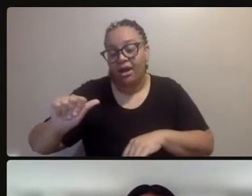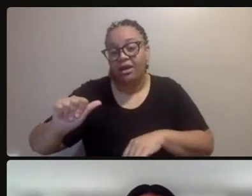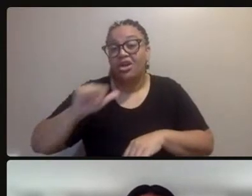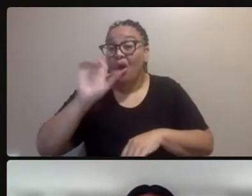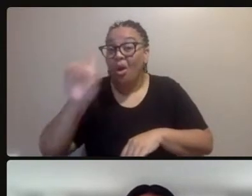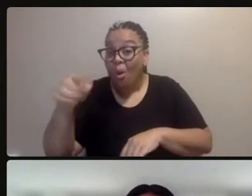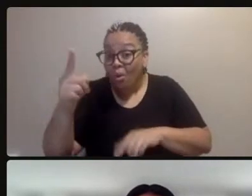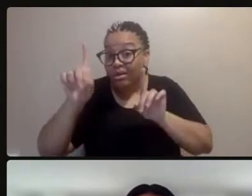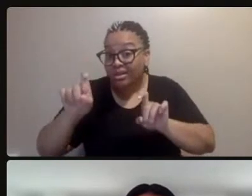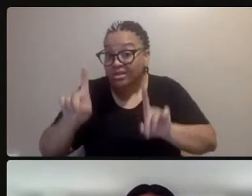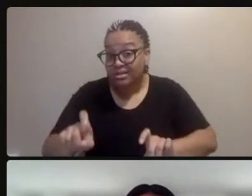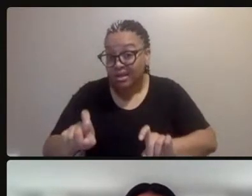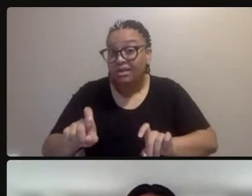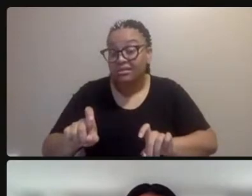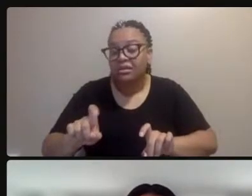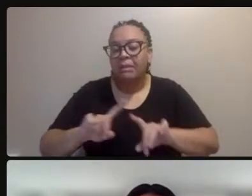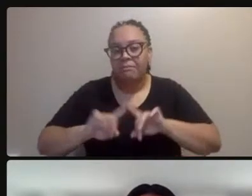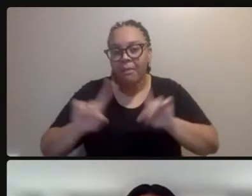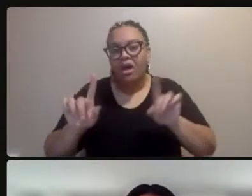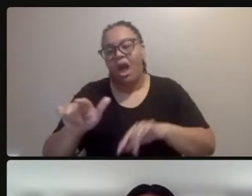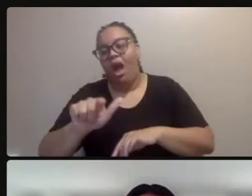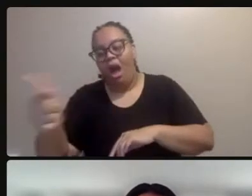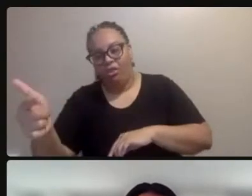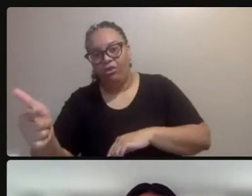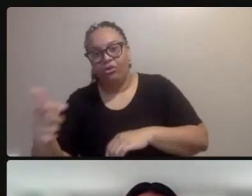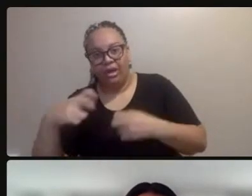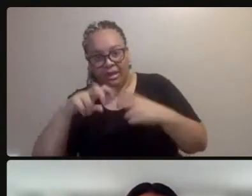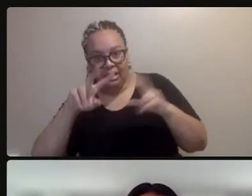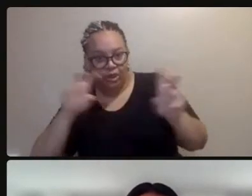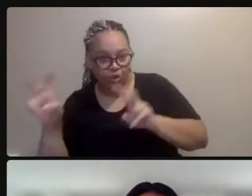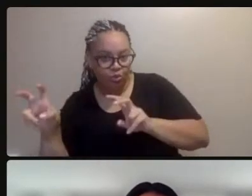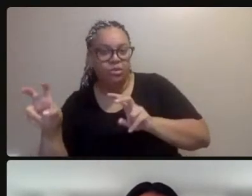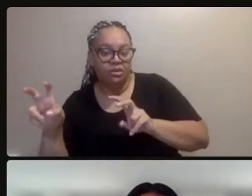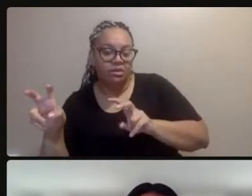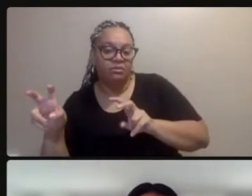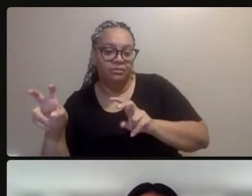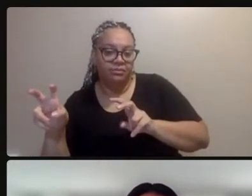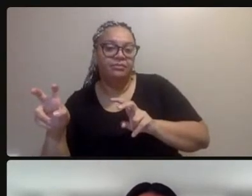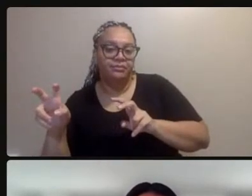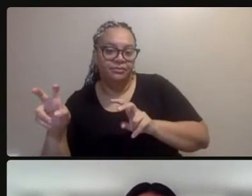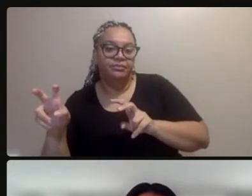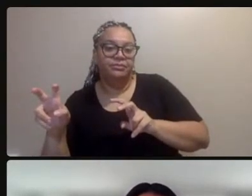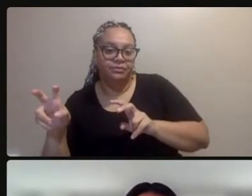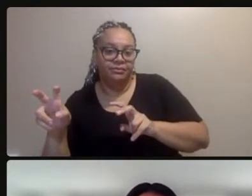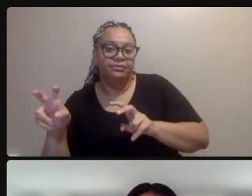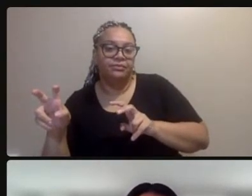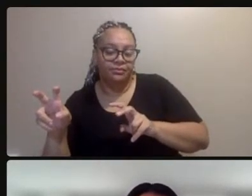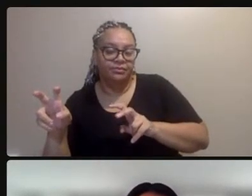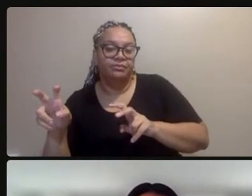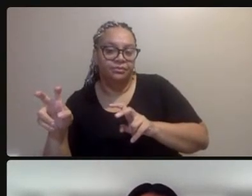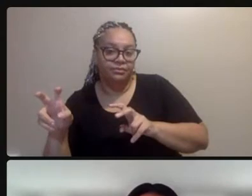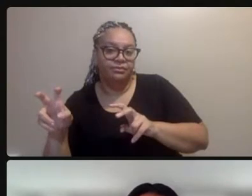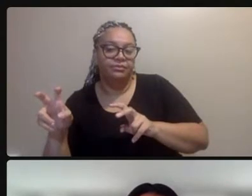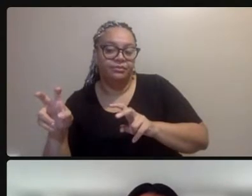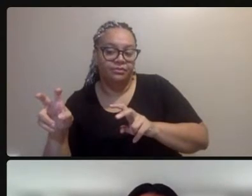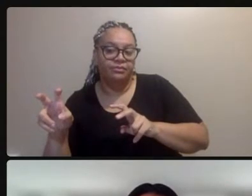SCHOOLS ACCURATELY COLLECT AND